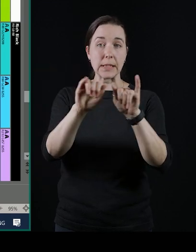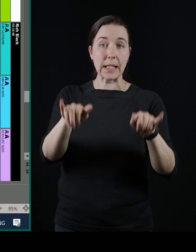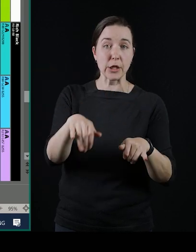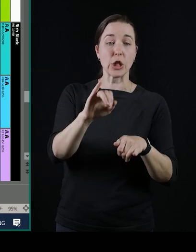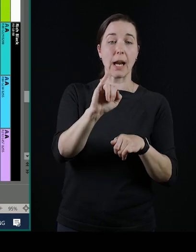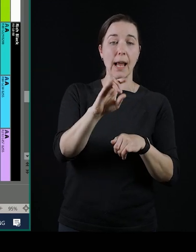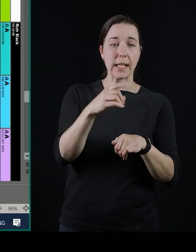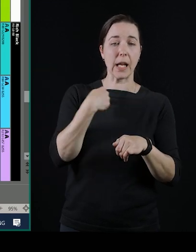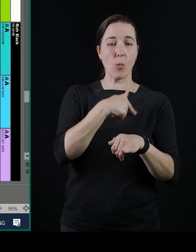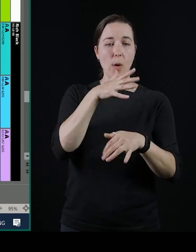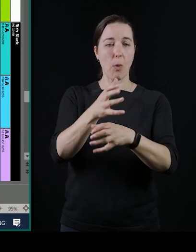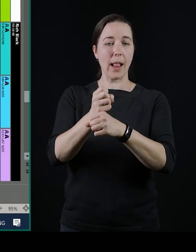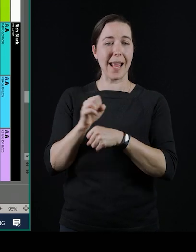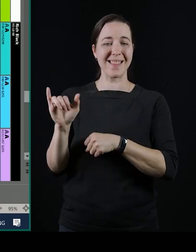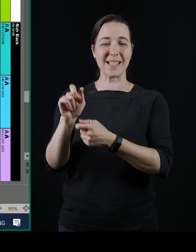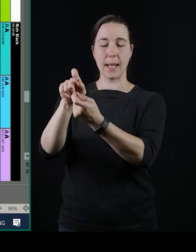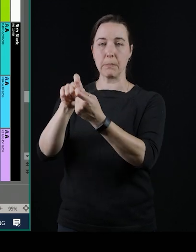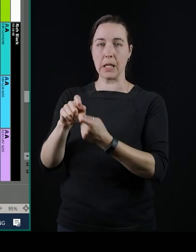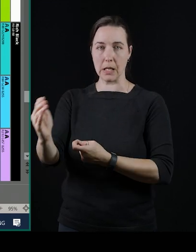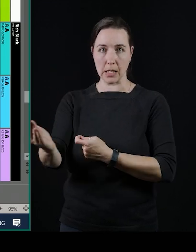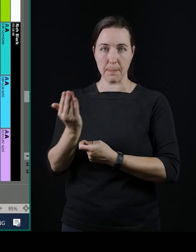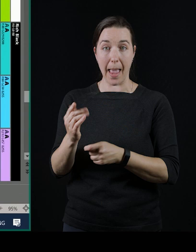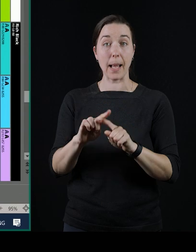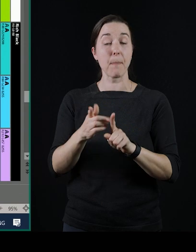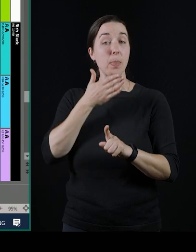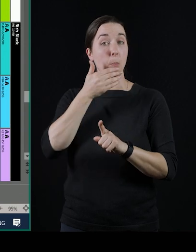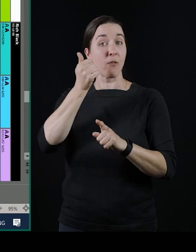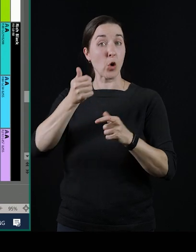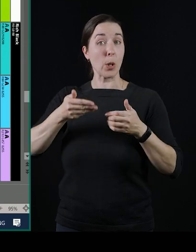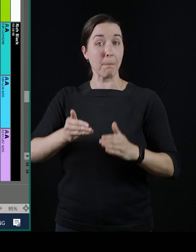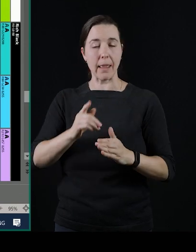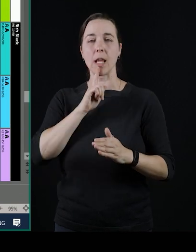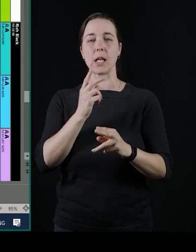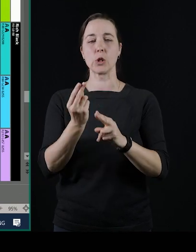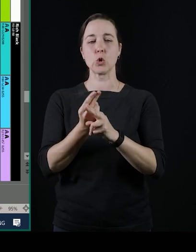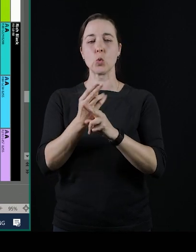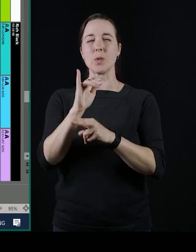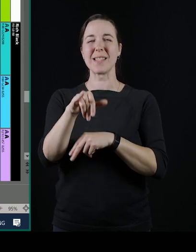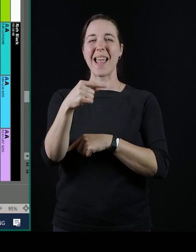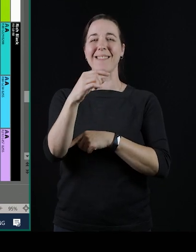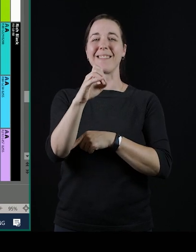but the preferred method is to use the get multi-player server details